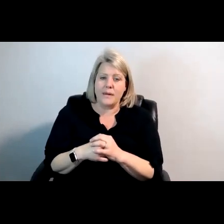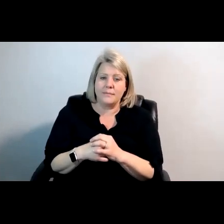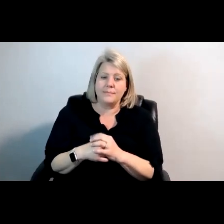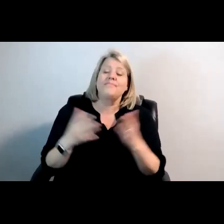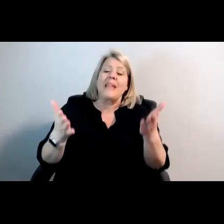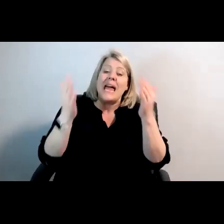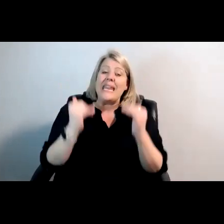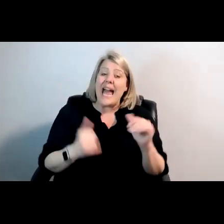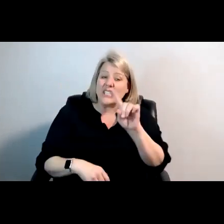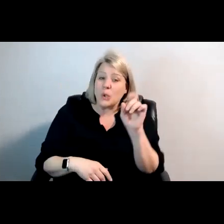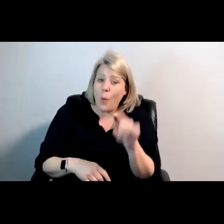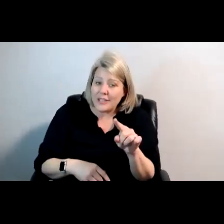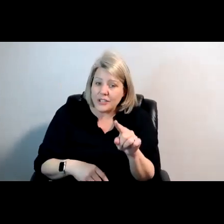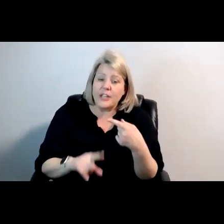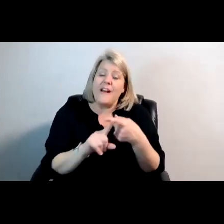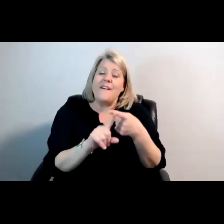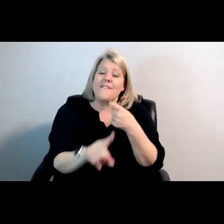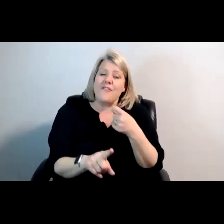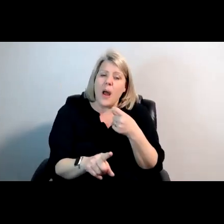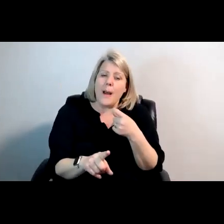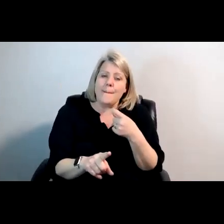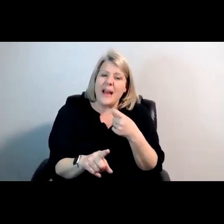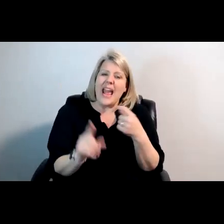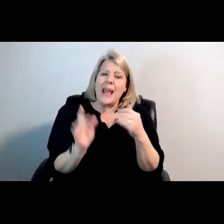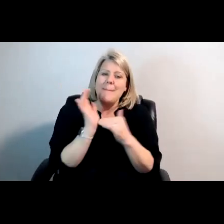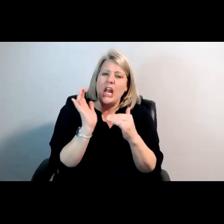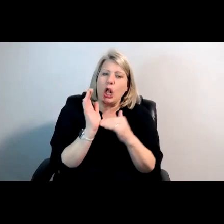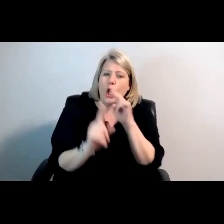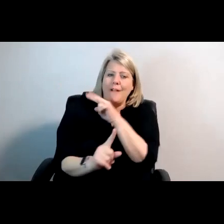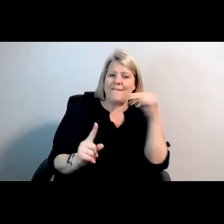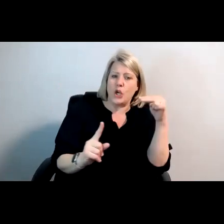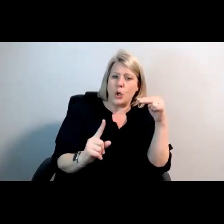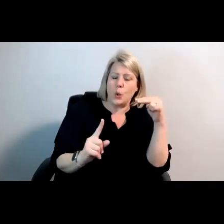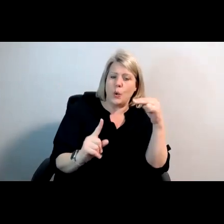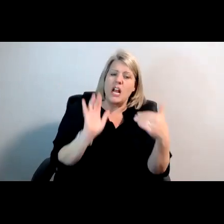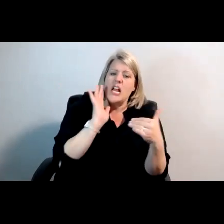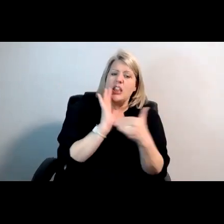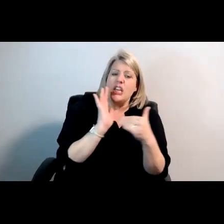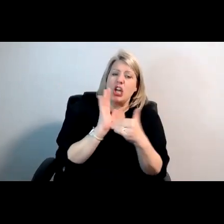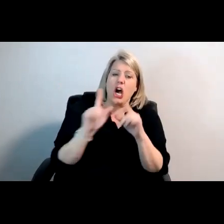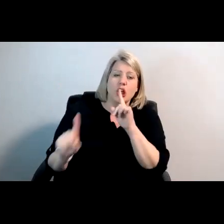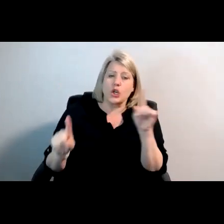[Tina] Next question is from a medical standpoint. The doctor's orders are not carried out